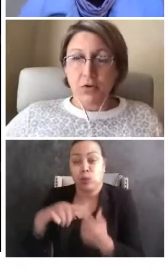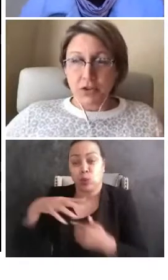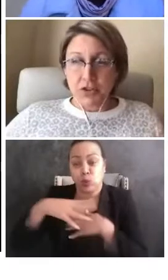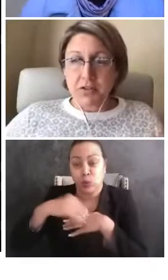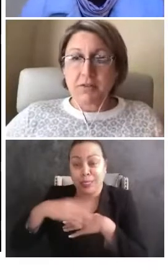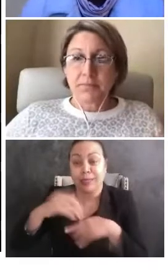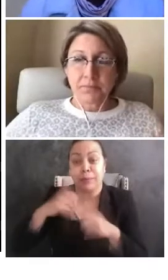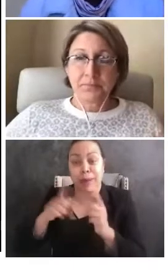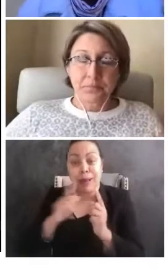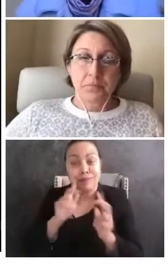and cultures.